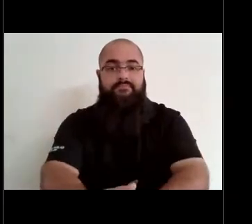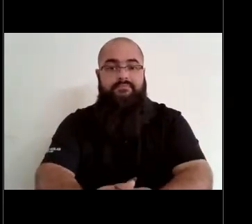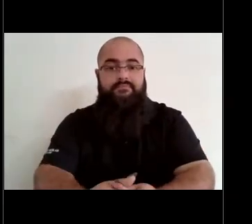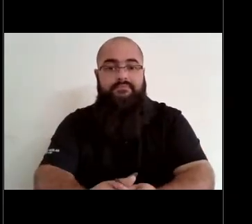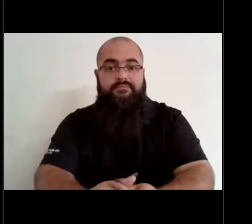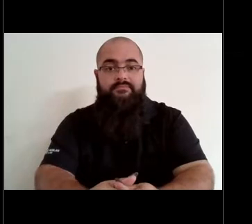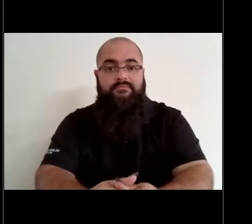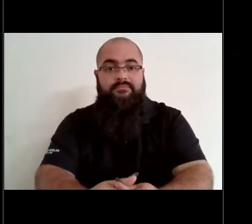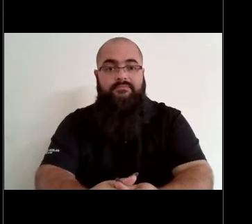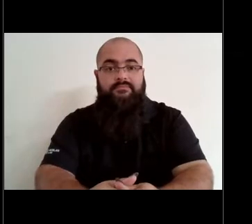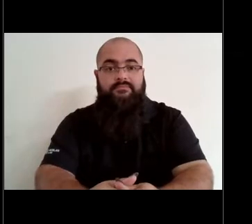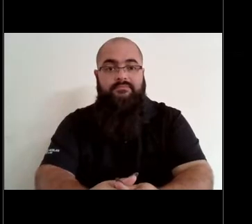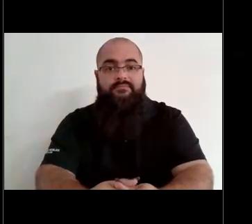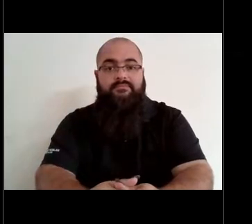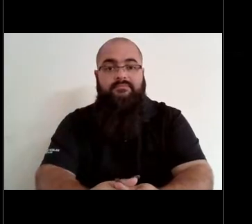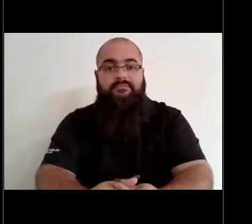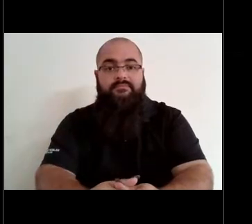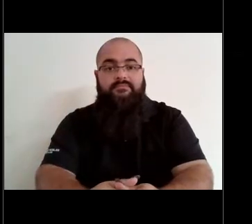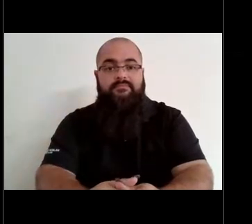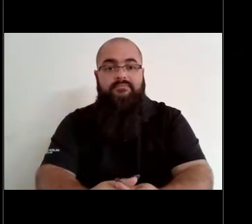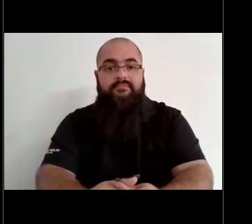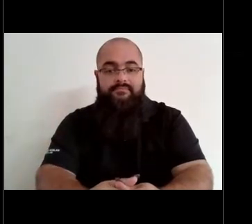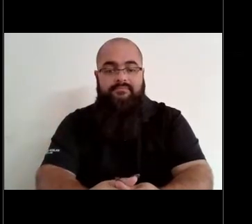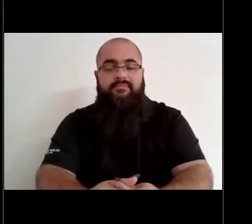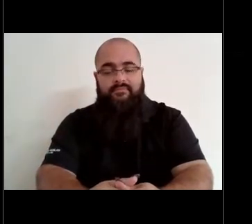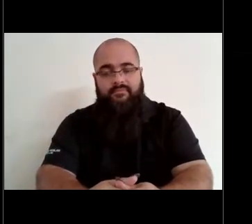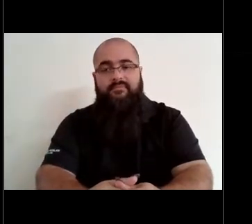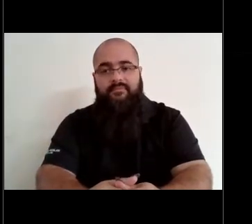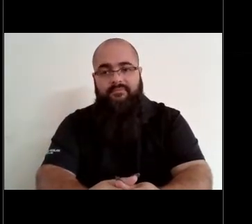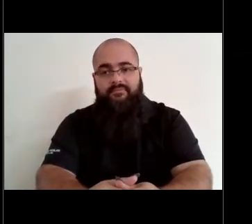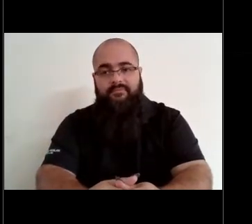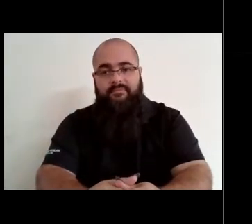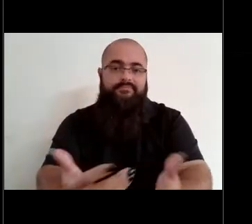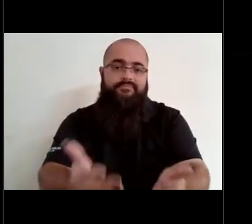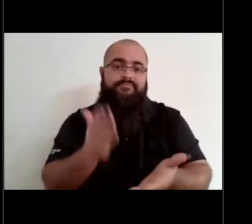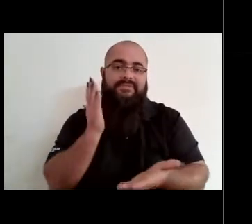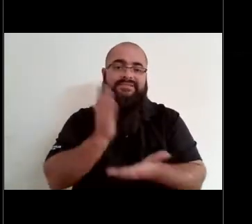in speaking in the presence of the other party as well.